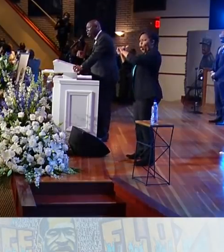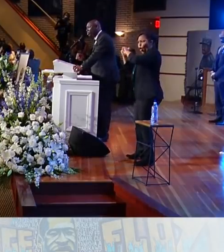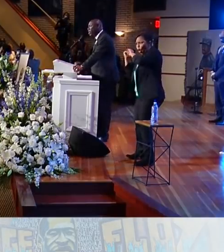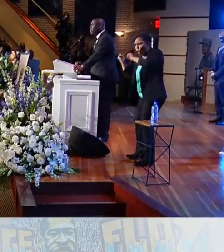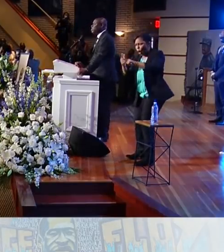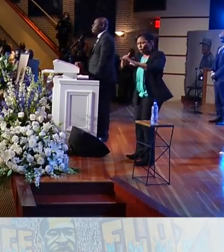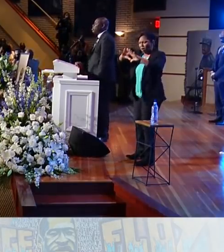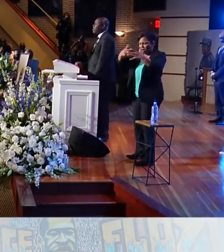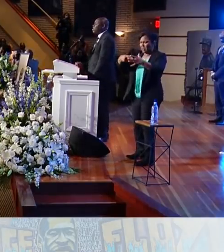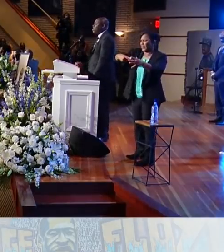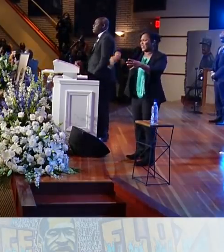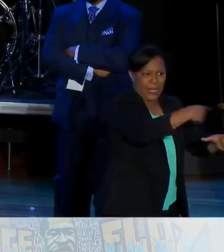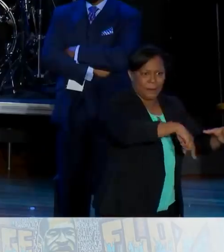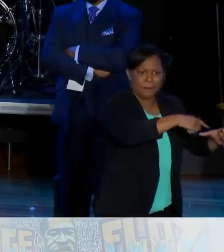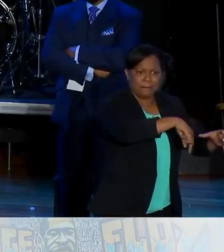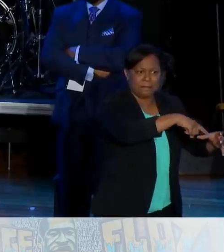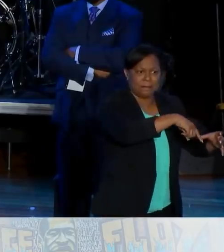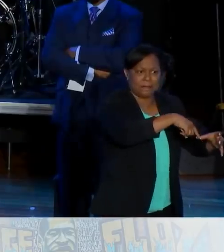BRIANNA TAYLORS OF THE WORLD